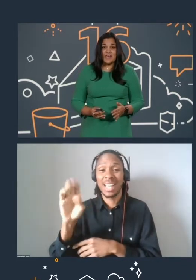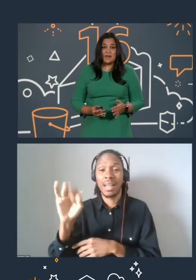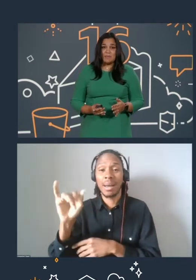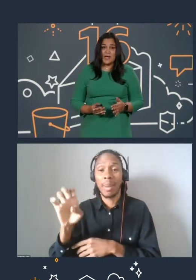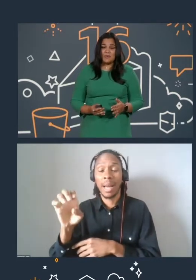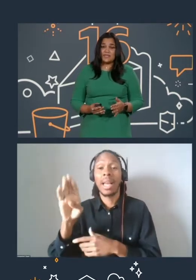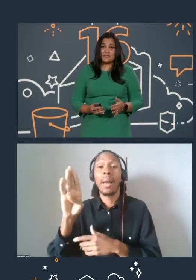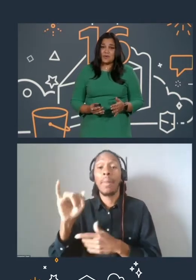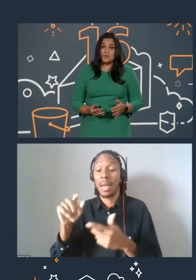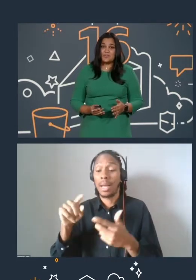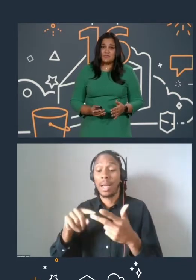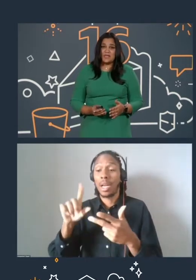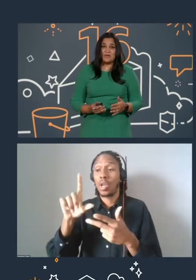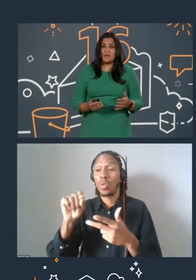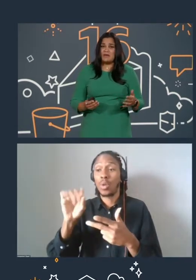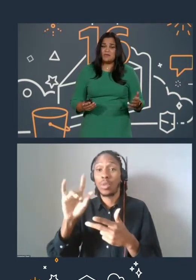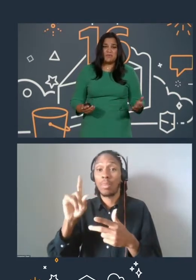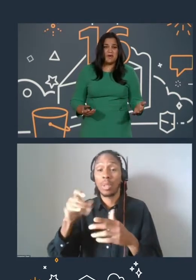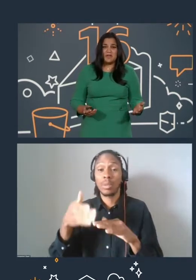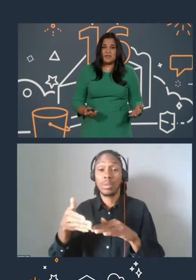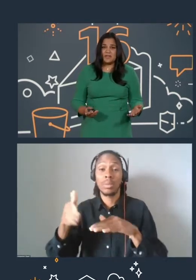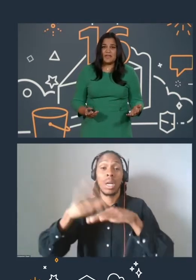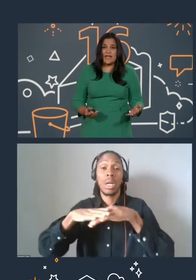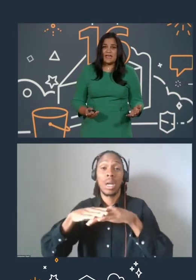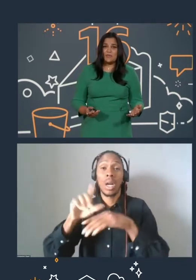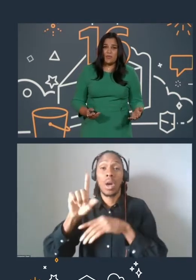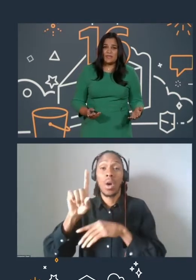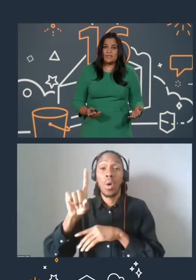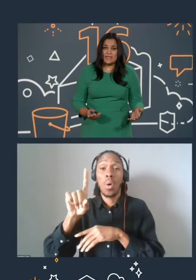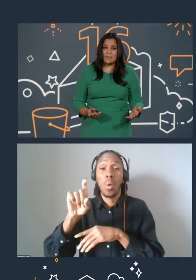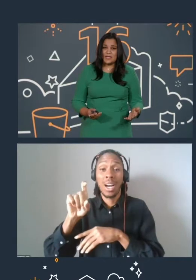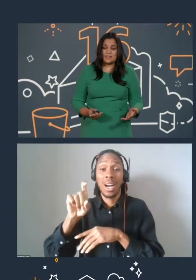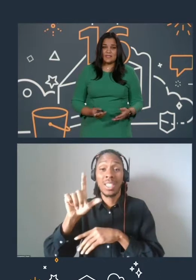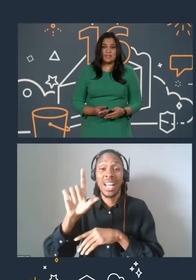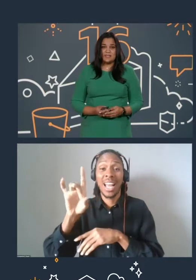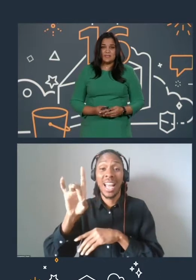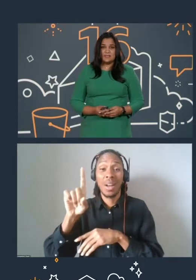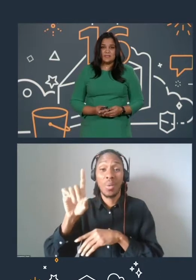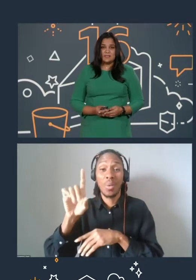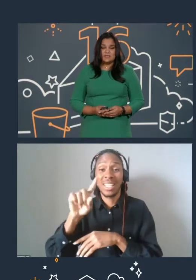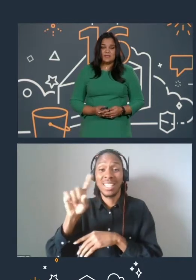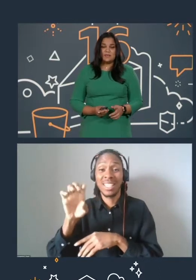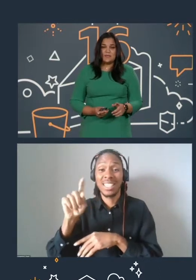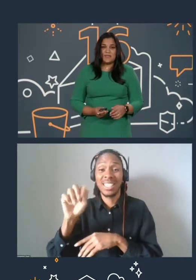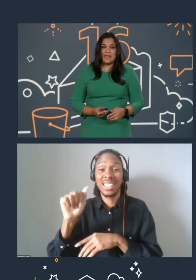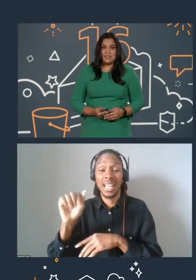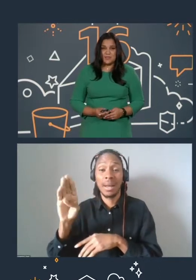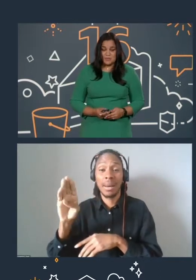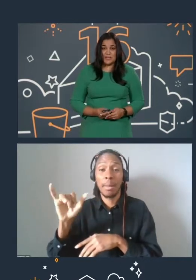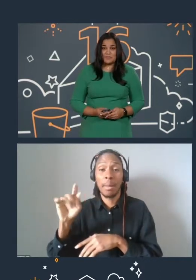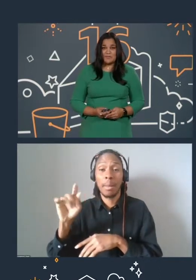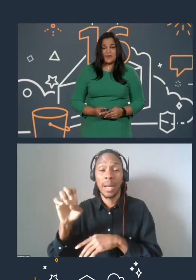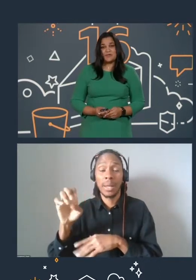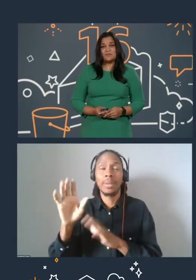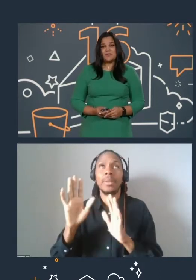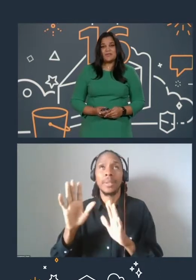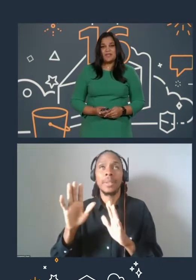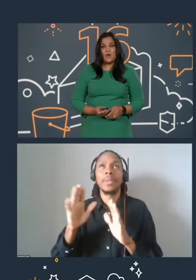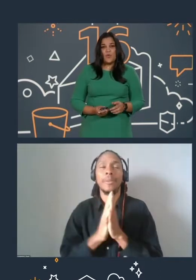that amount is supposed to be around 181 zettabytes. Let me put that into perspective for you.